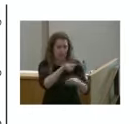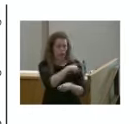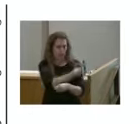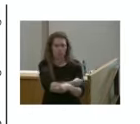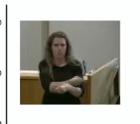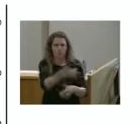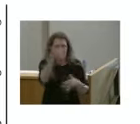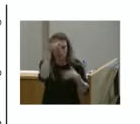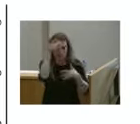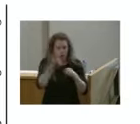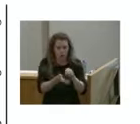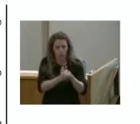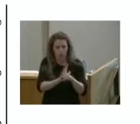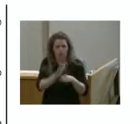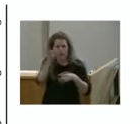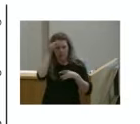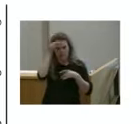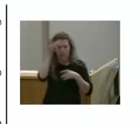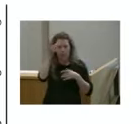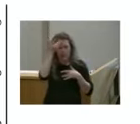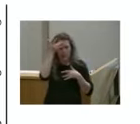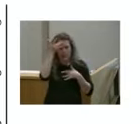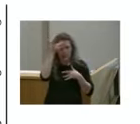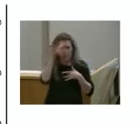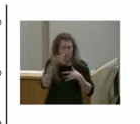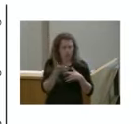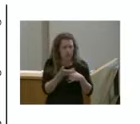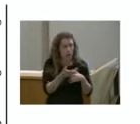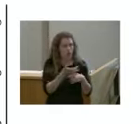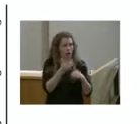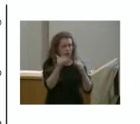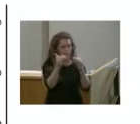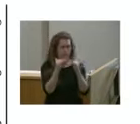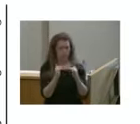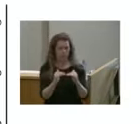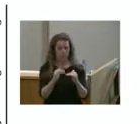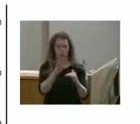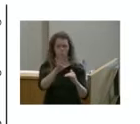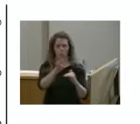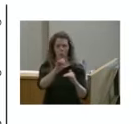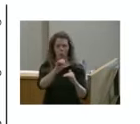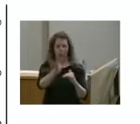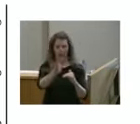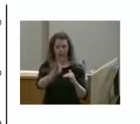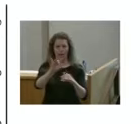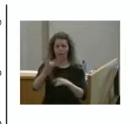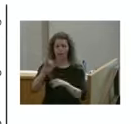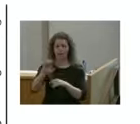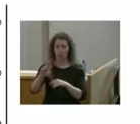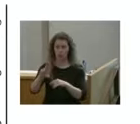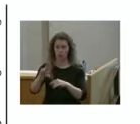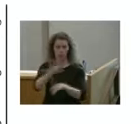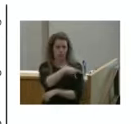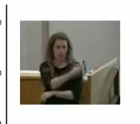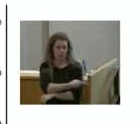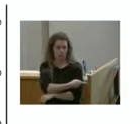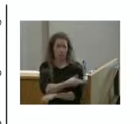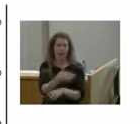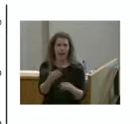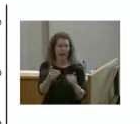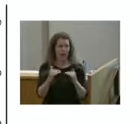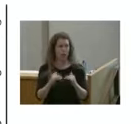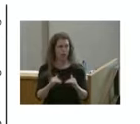patients sitting in an ICU bed, at peak. 251 patients on a ventilator. And up